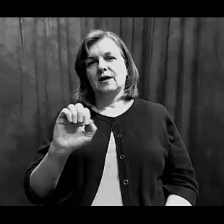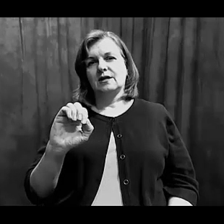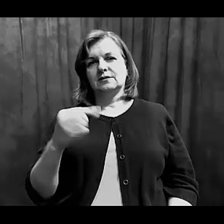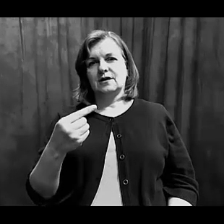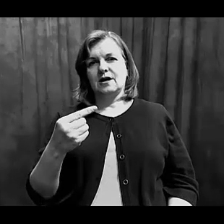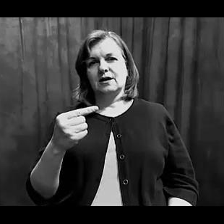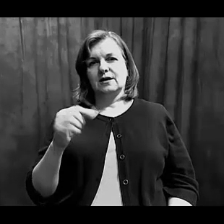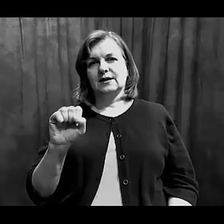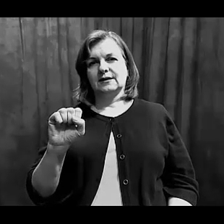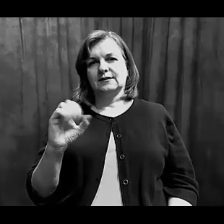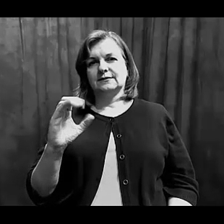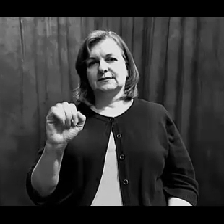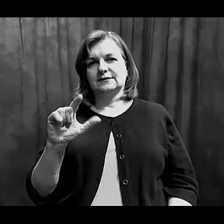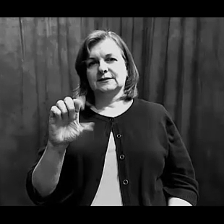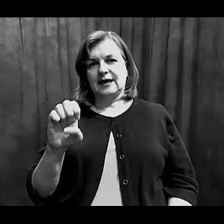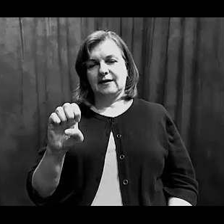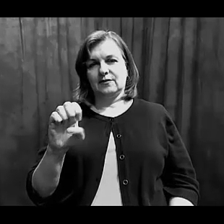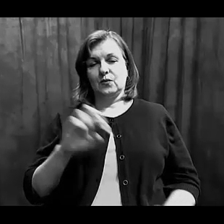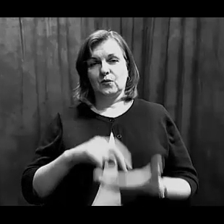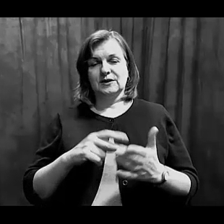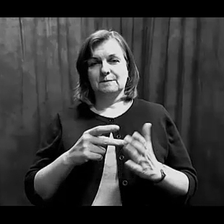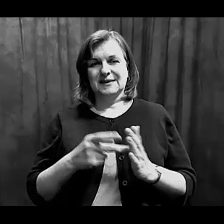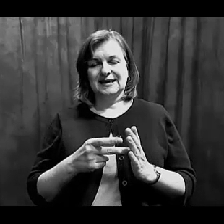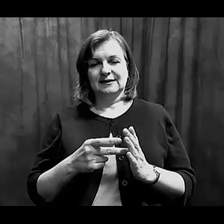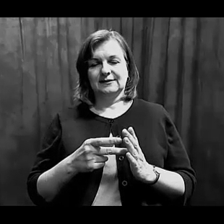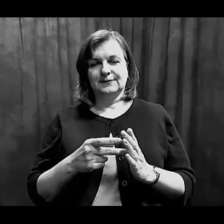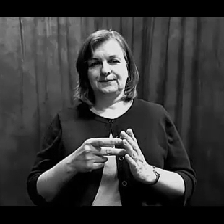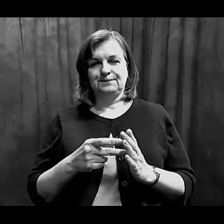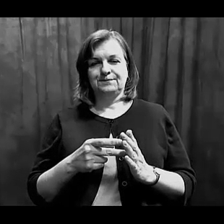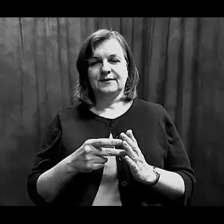and this is actually something known as a log scale